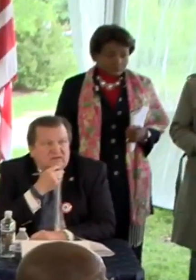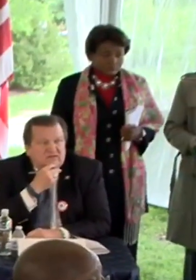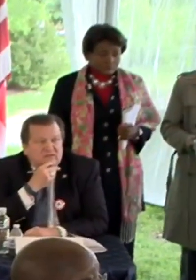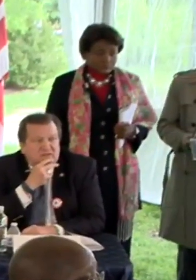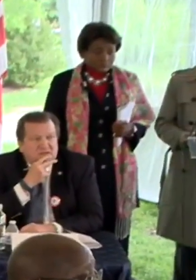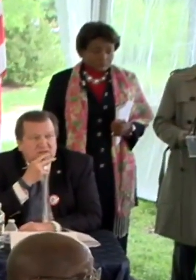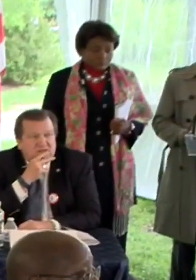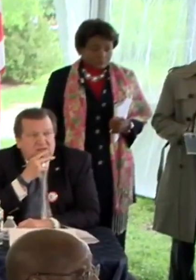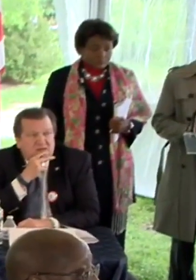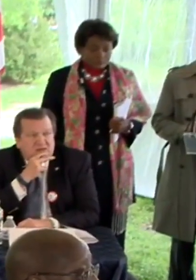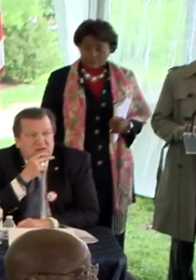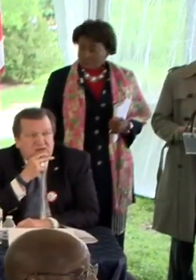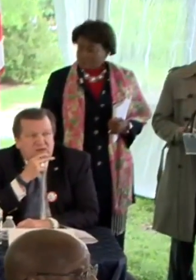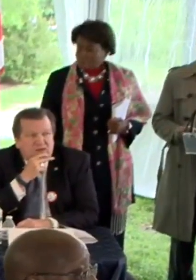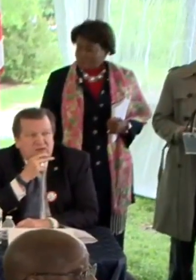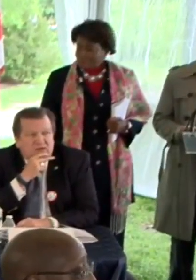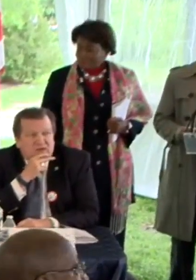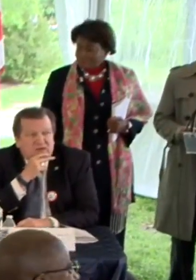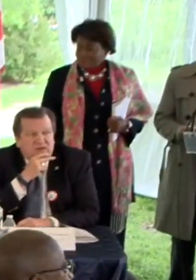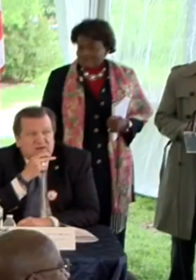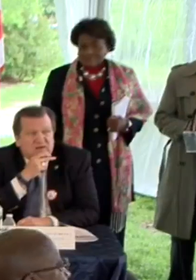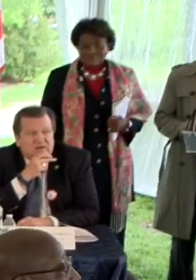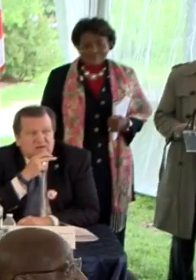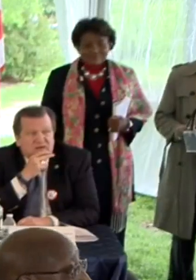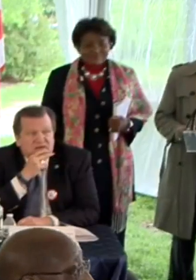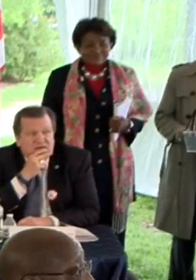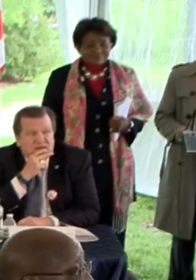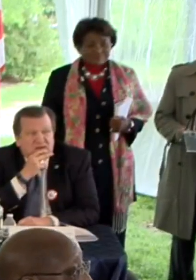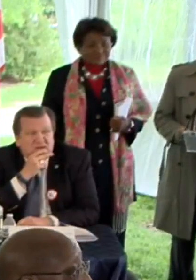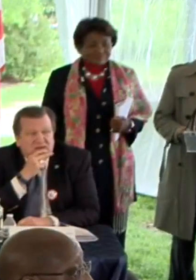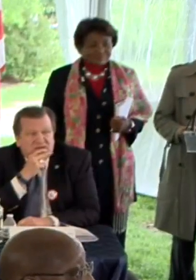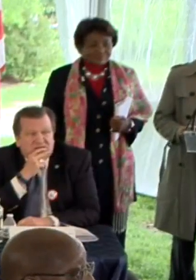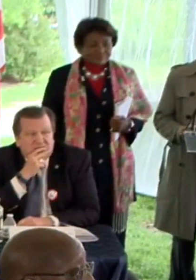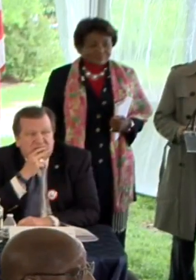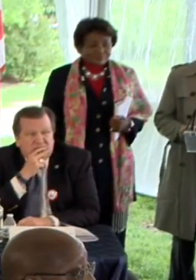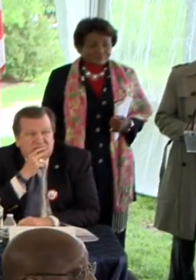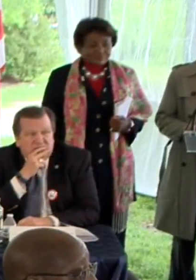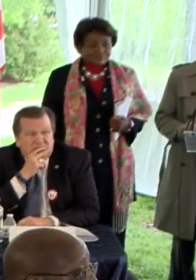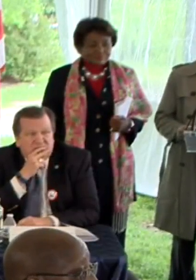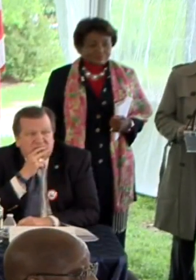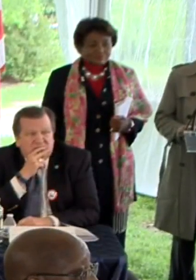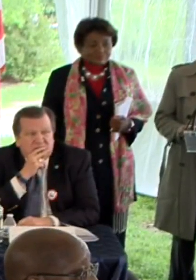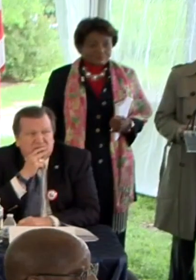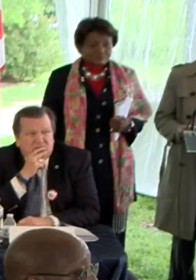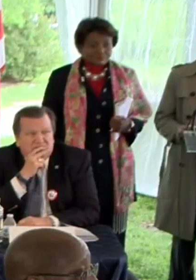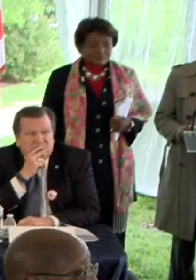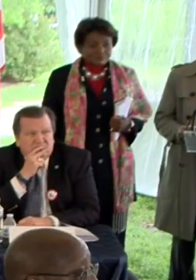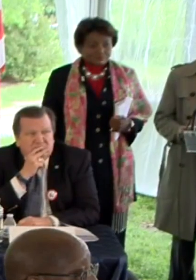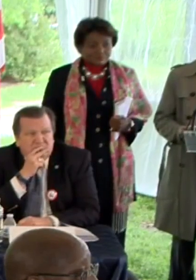HELLO. I'M JULIE, CHAIR OF THE HISTORICAL SOCIETY OF WASHINGTON.